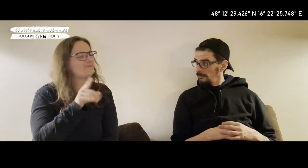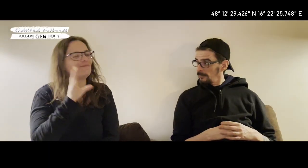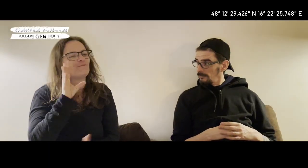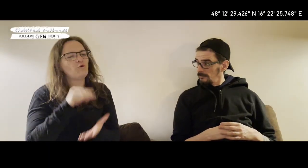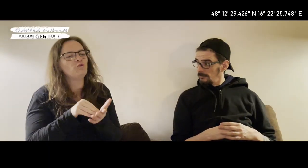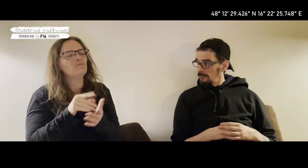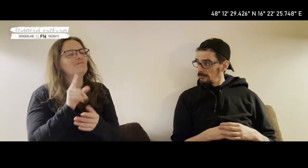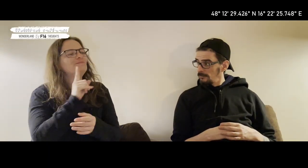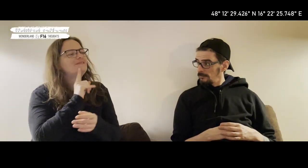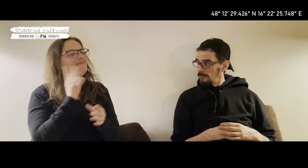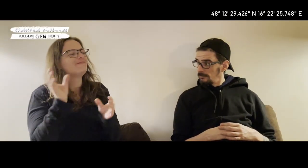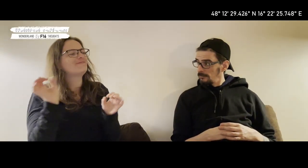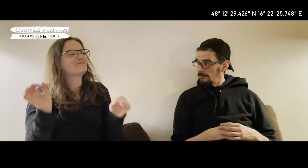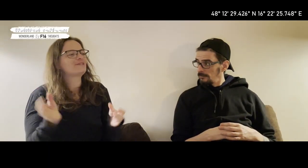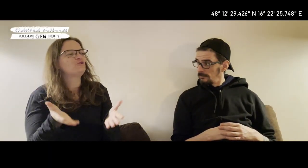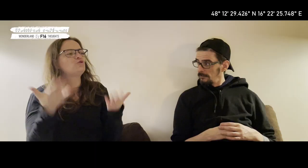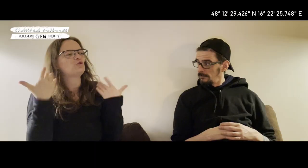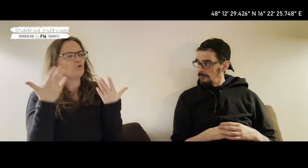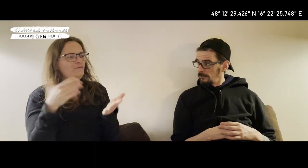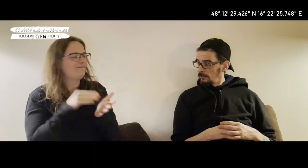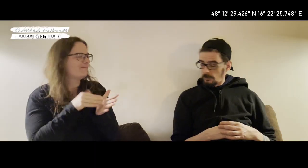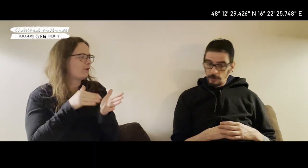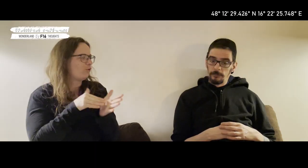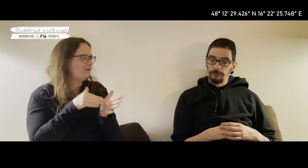I think the apartment could use some fresh air.